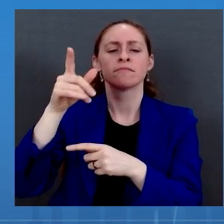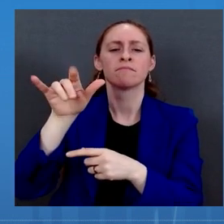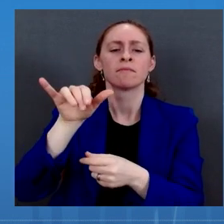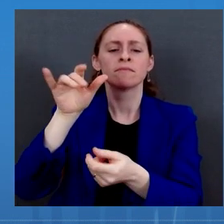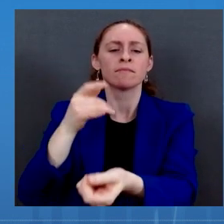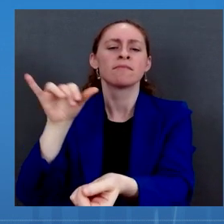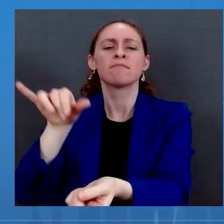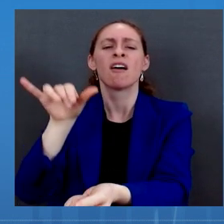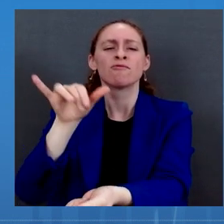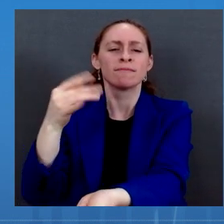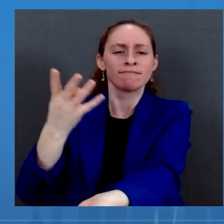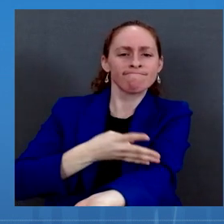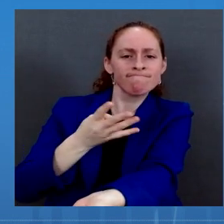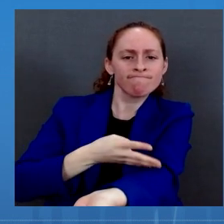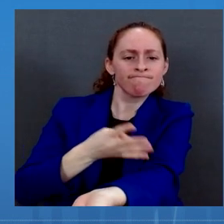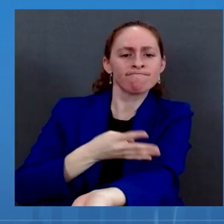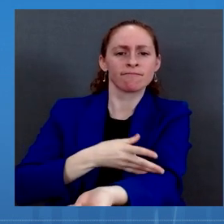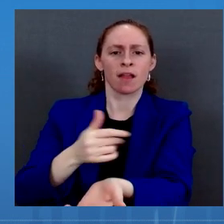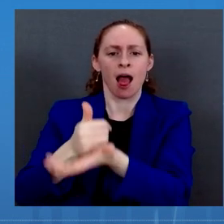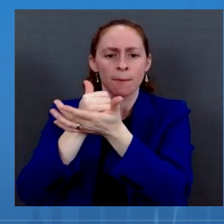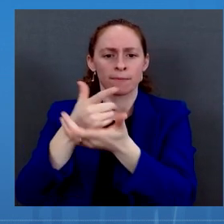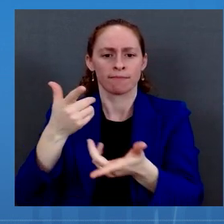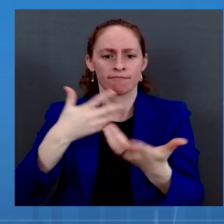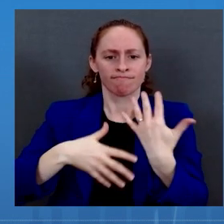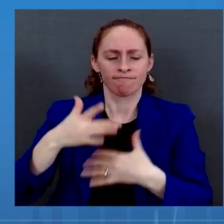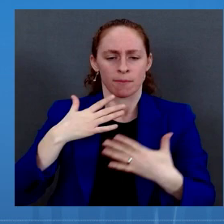we began assessing our existing monoclonal antibody treatments,